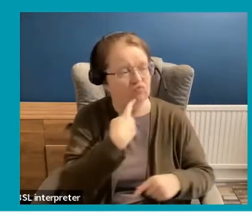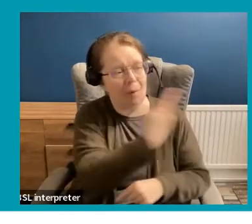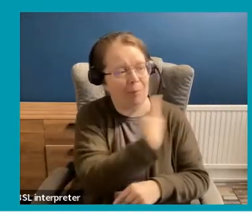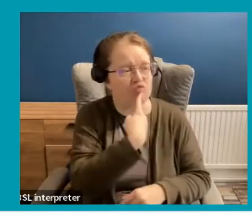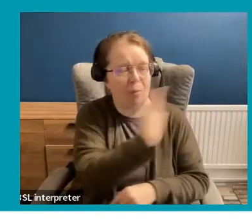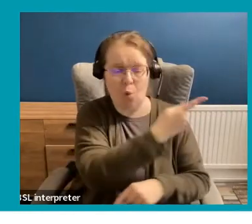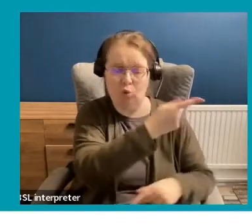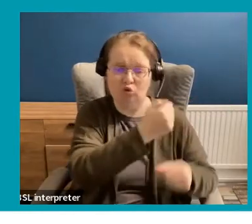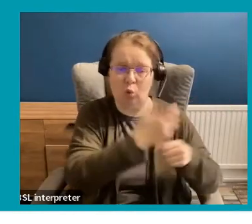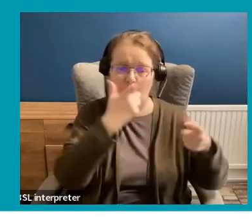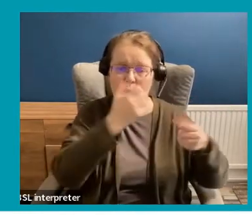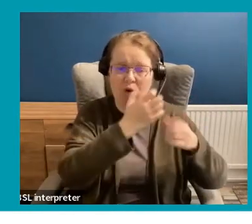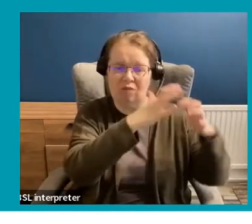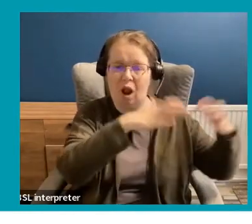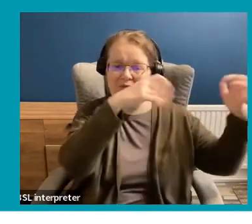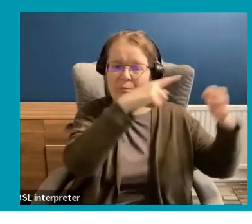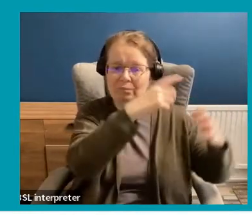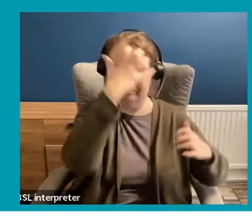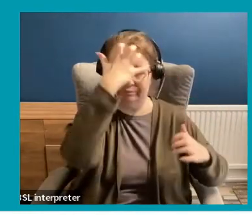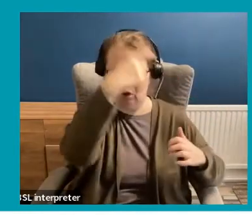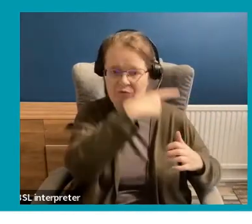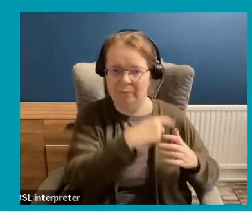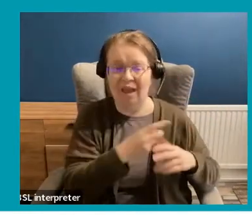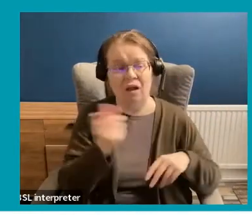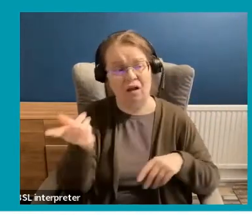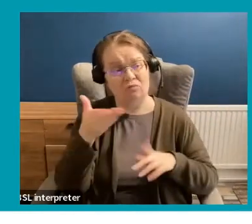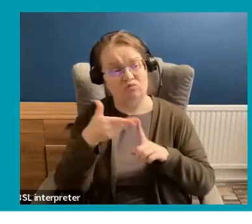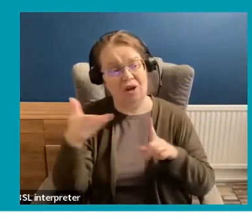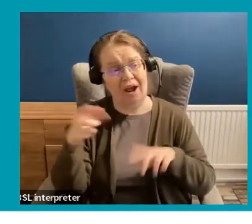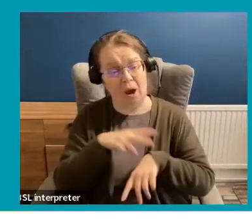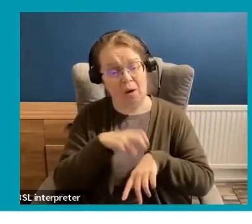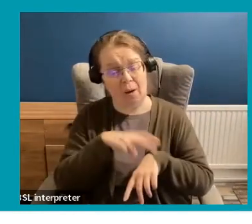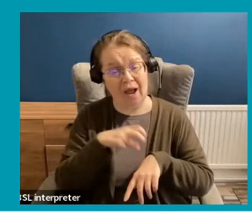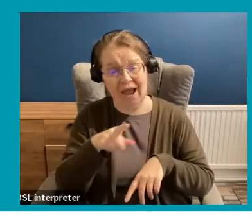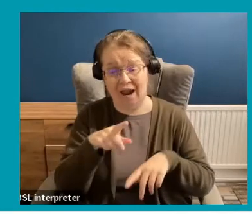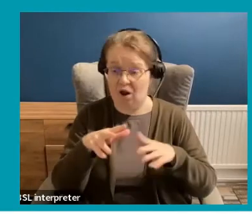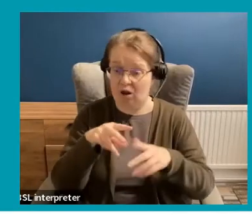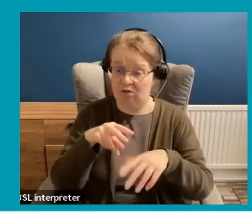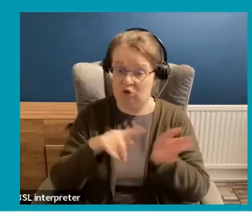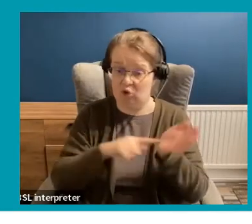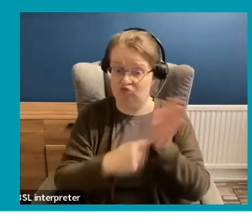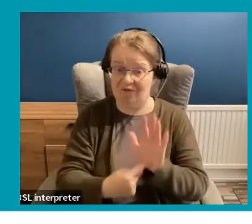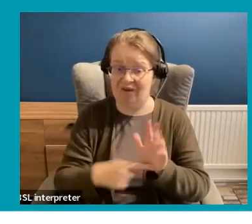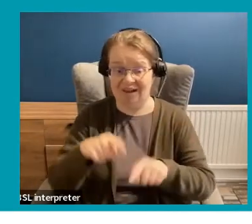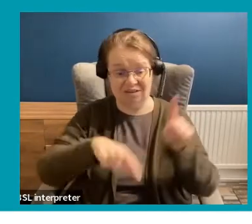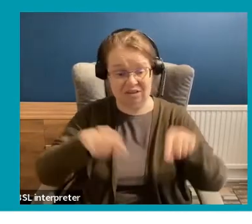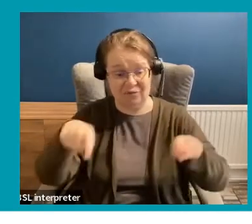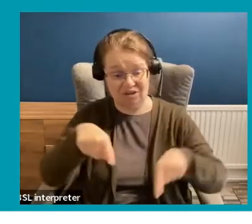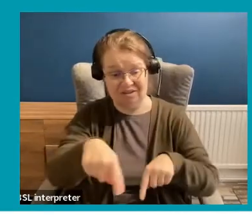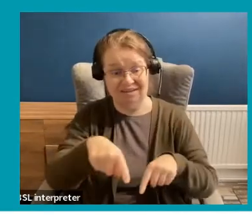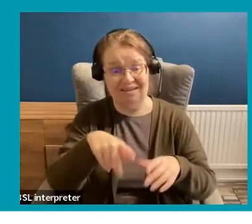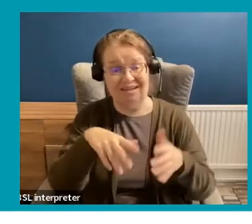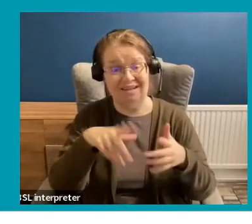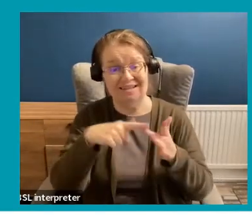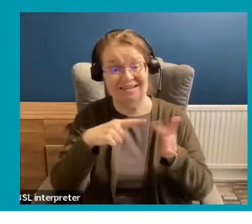They recognized if the police force reflected the diversity of the city they worked in they